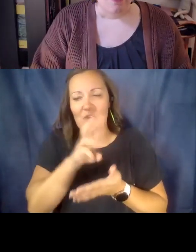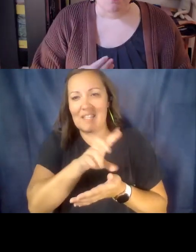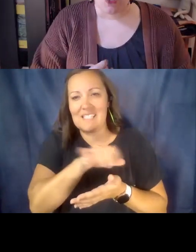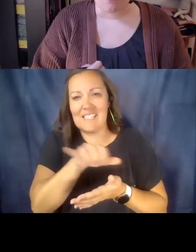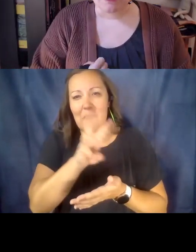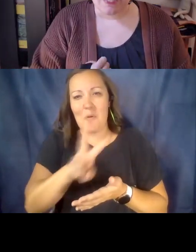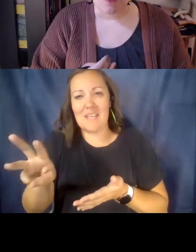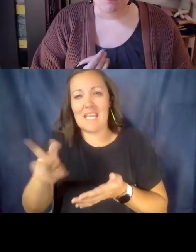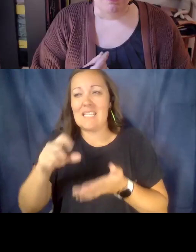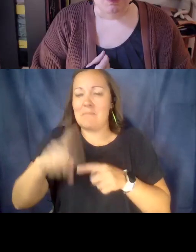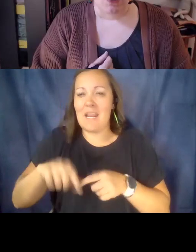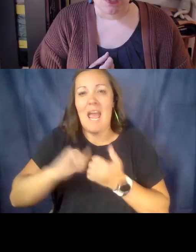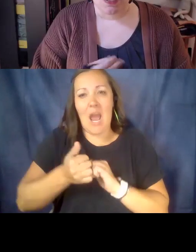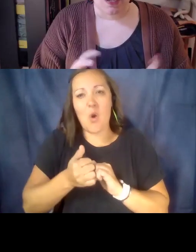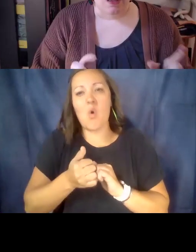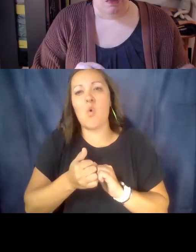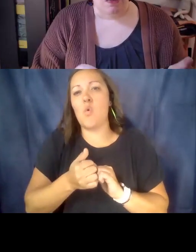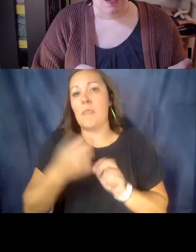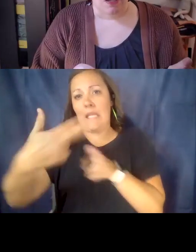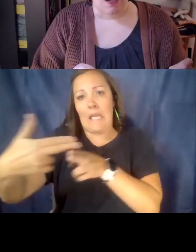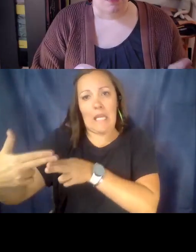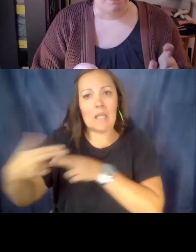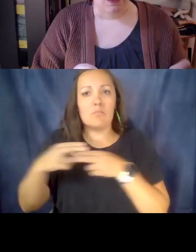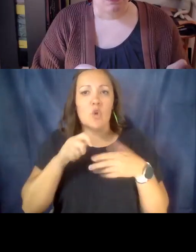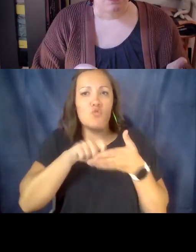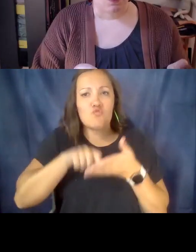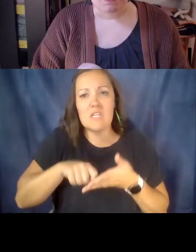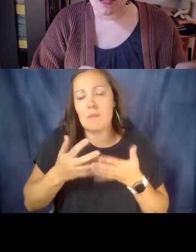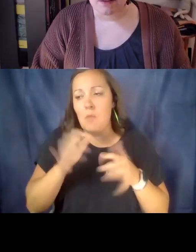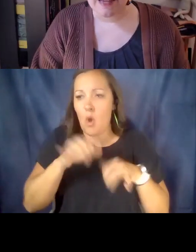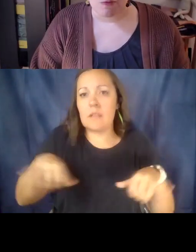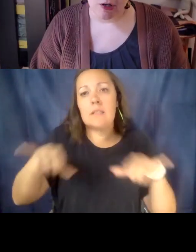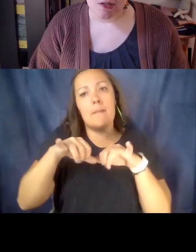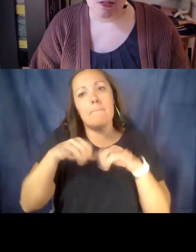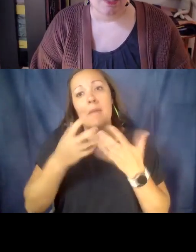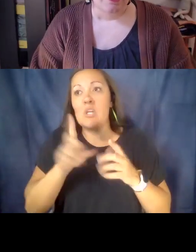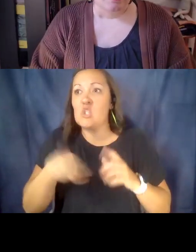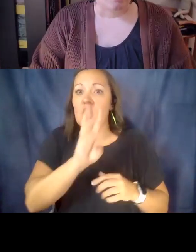they might all be the same, they might all just be like the website to name first.